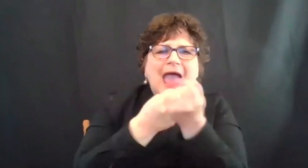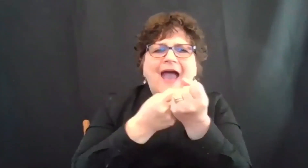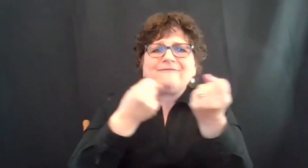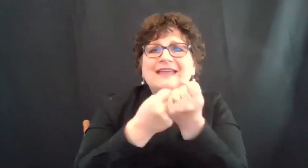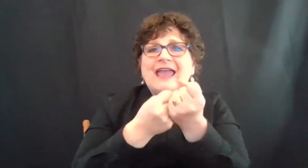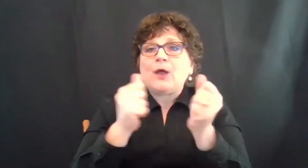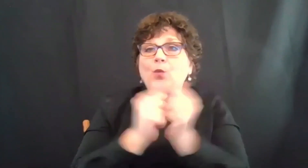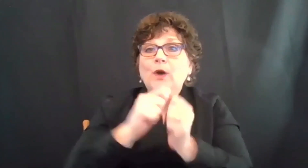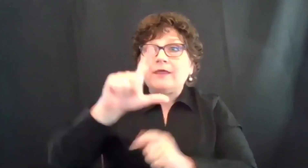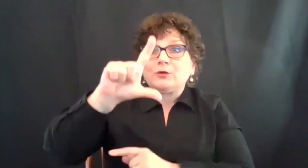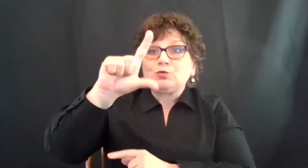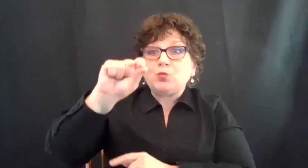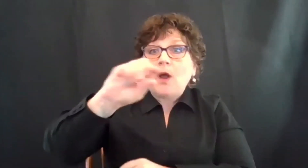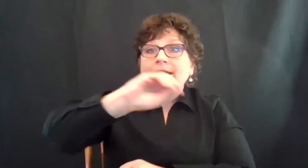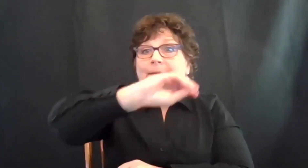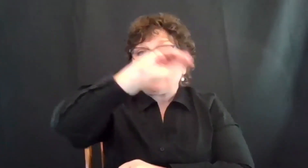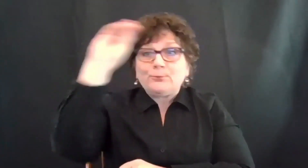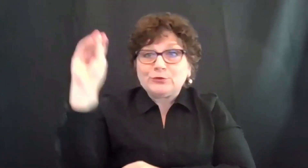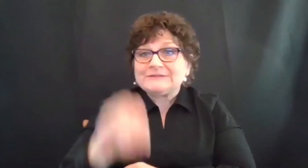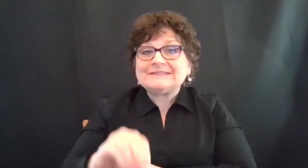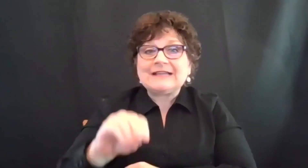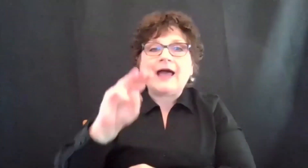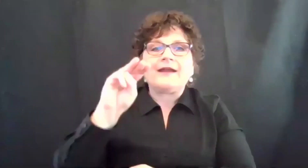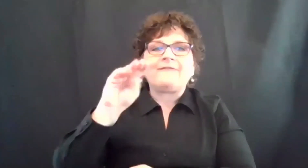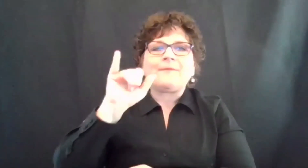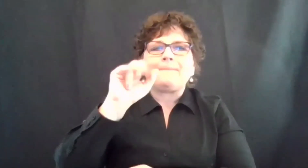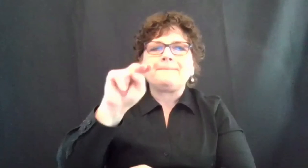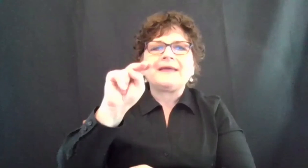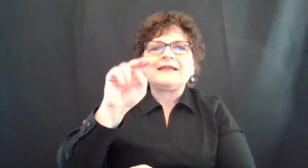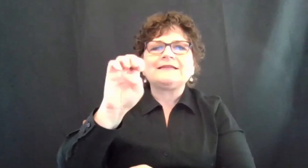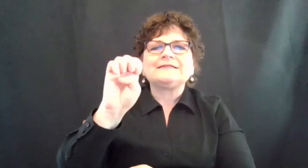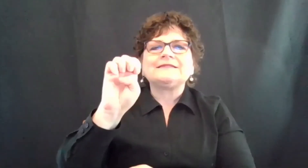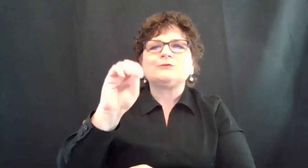advocating with the 20% of Minnesotans